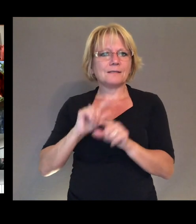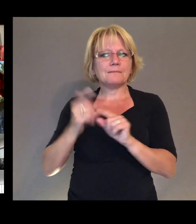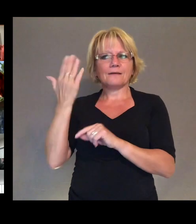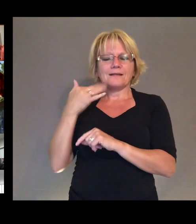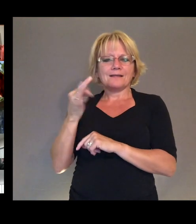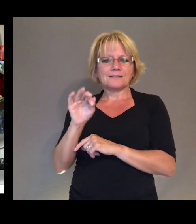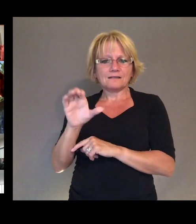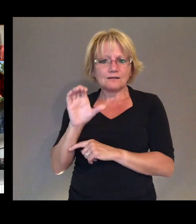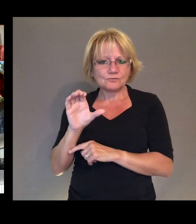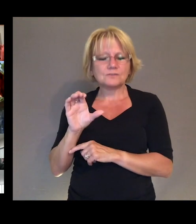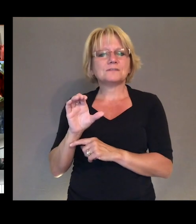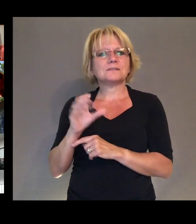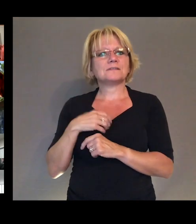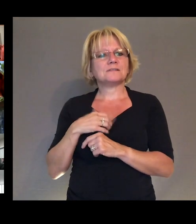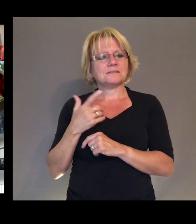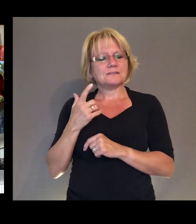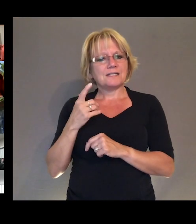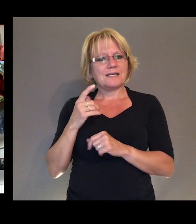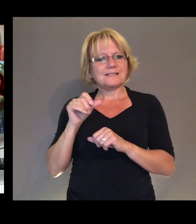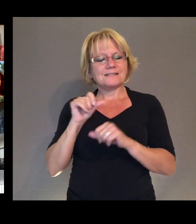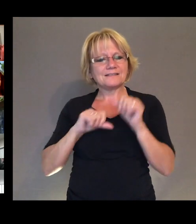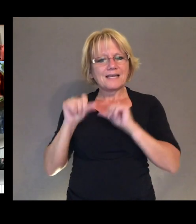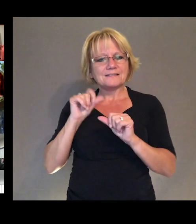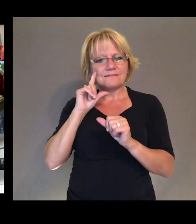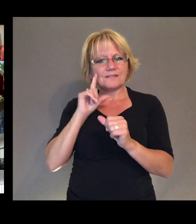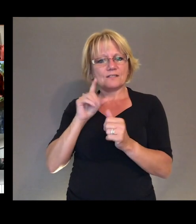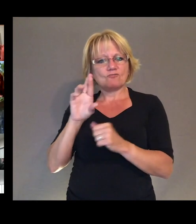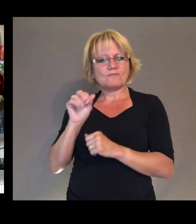there was scientific racism where they would try to prove